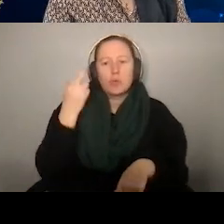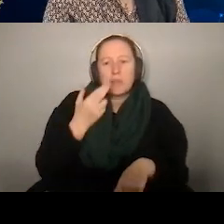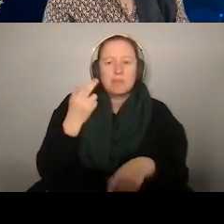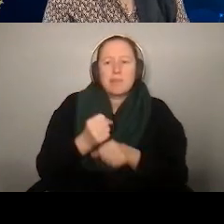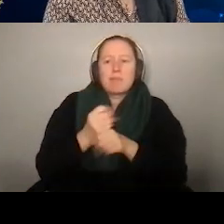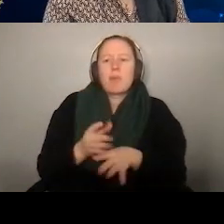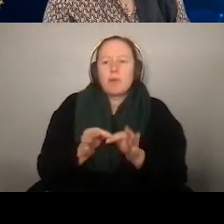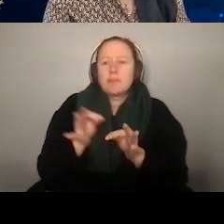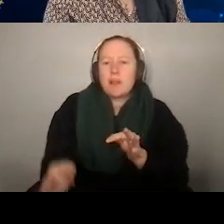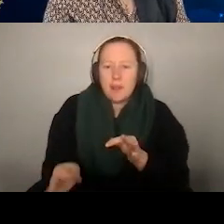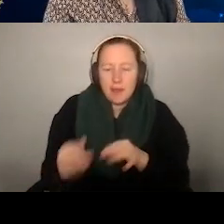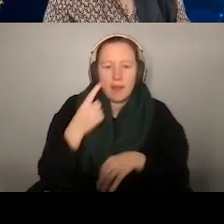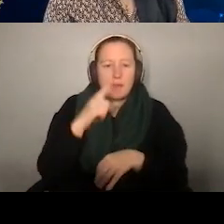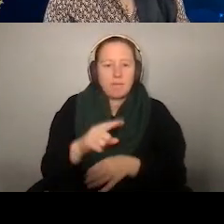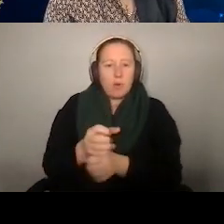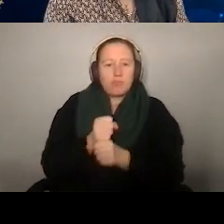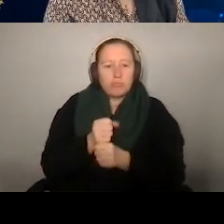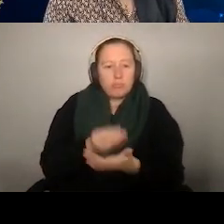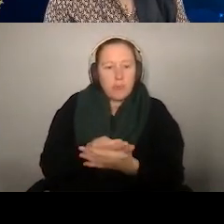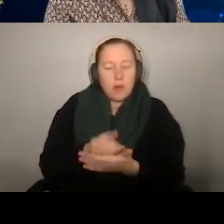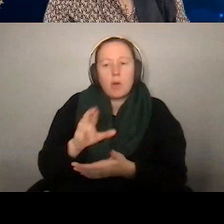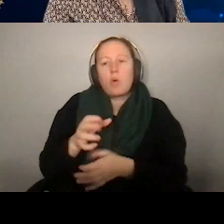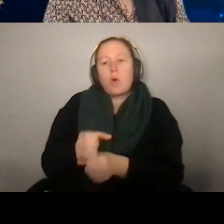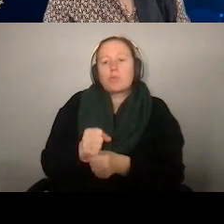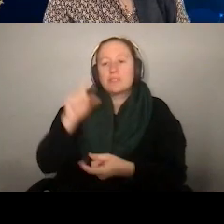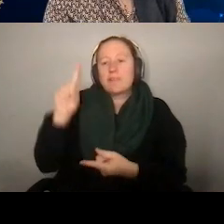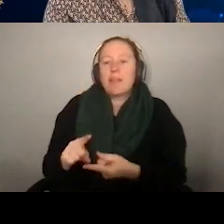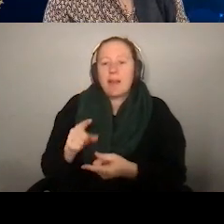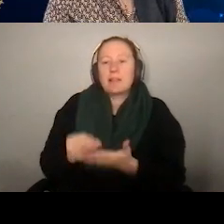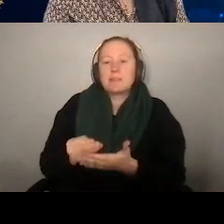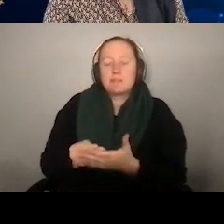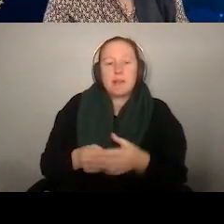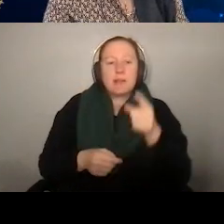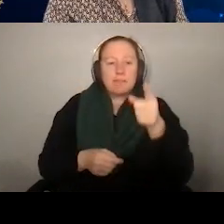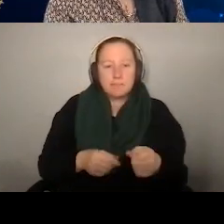delays in receiving payment or receiving less funds than expected. They are summarized here and I will